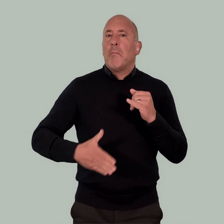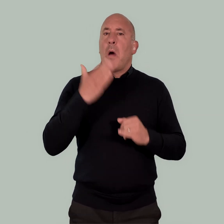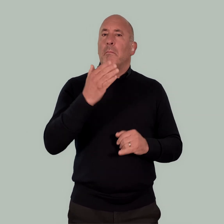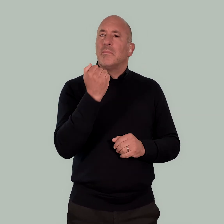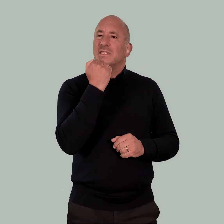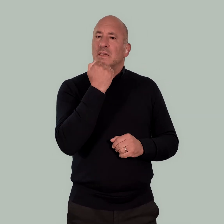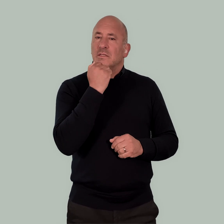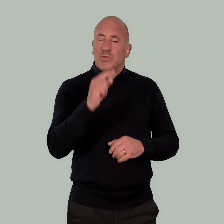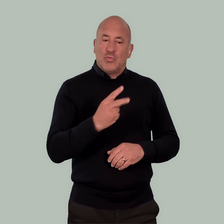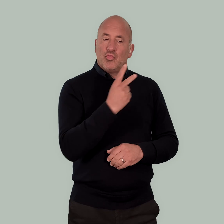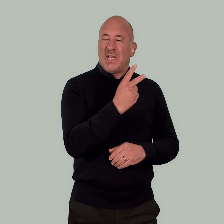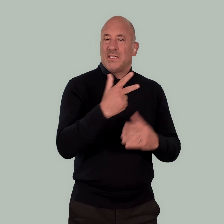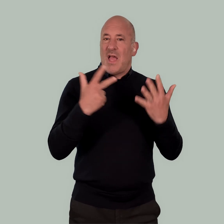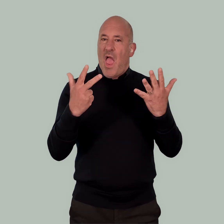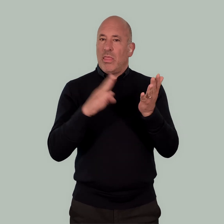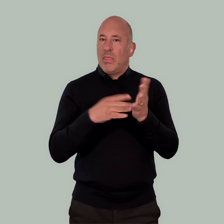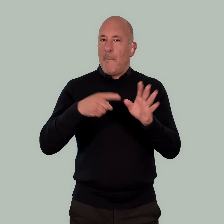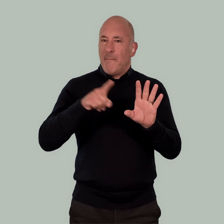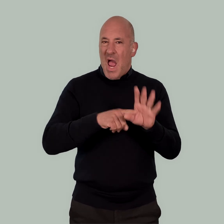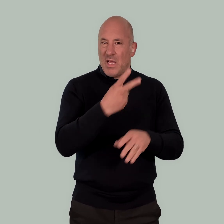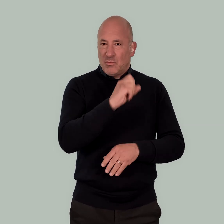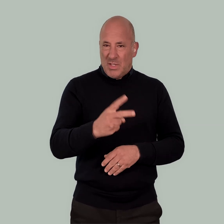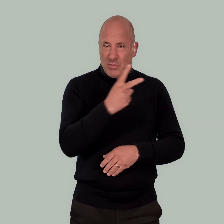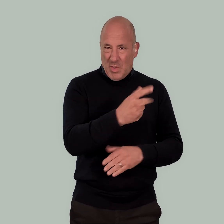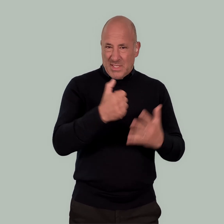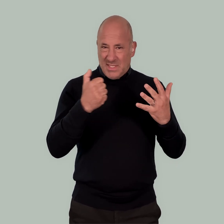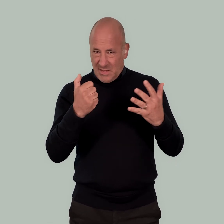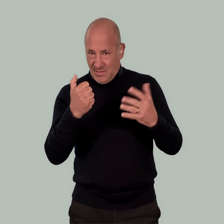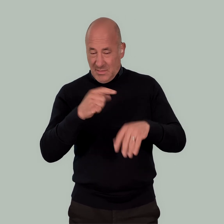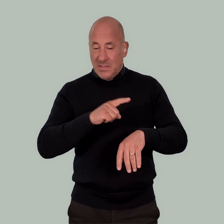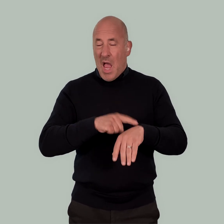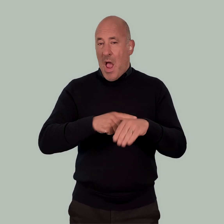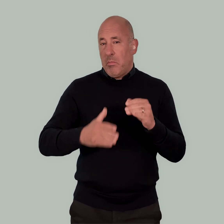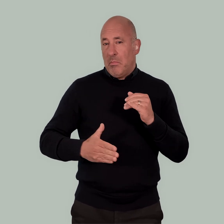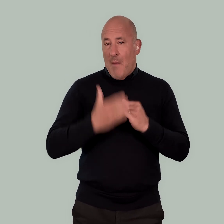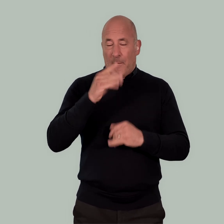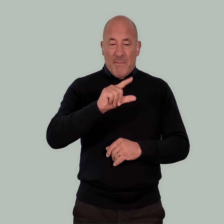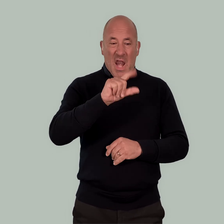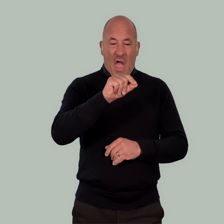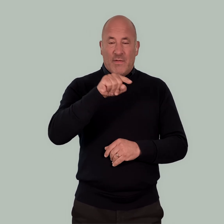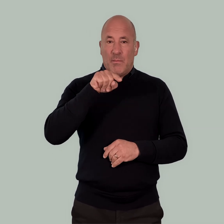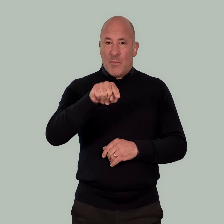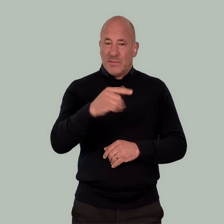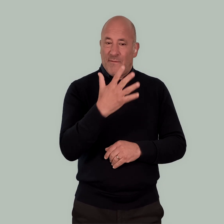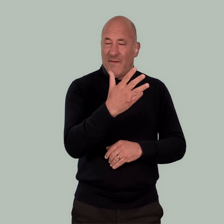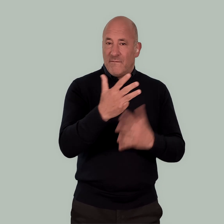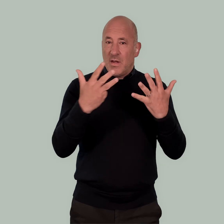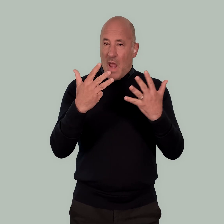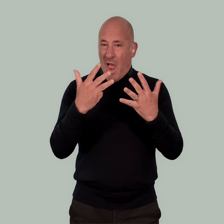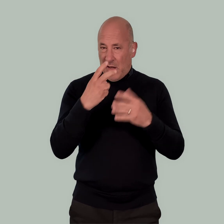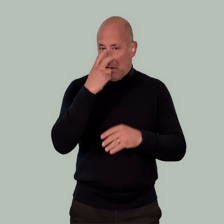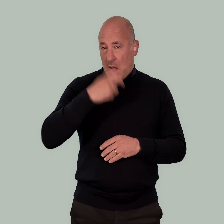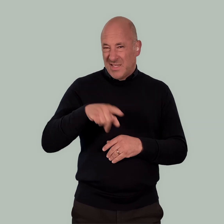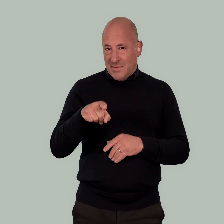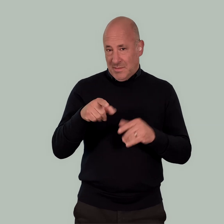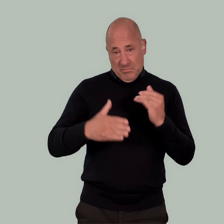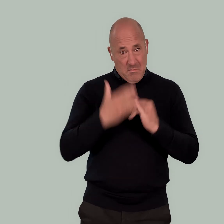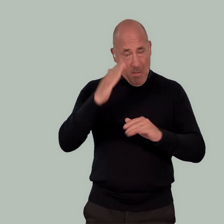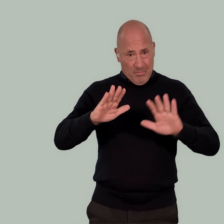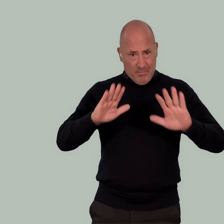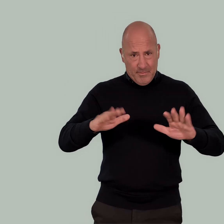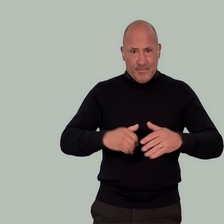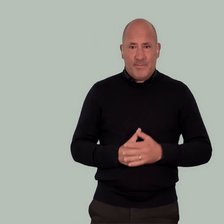by 11.59pm on 28th May 2026.